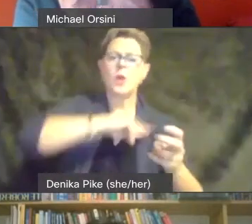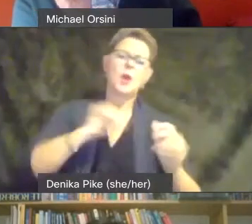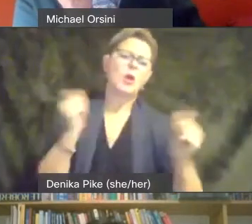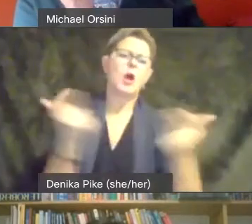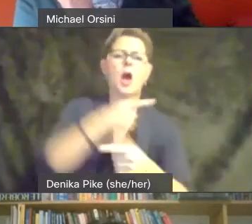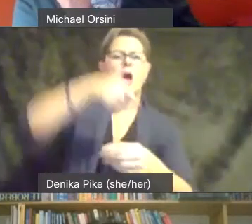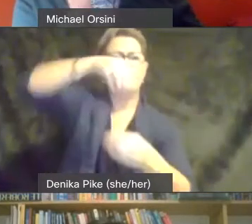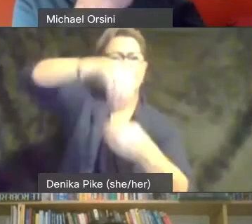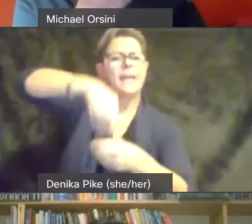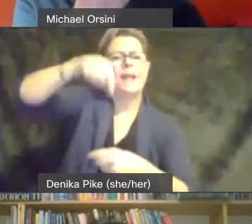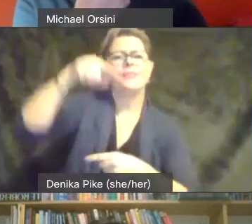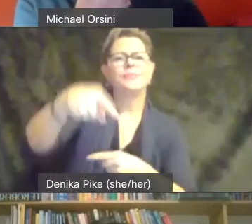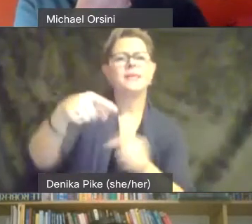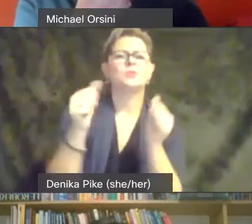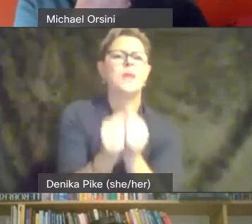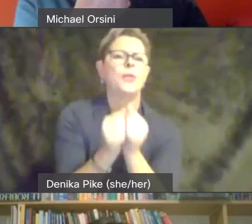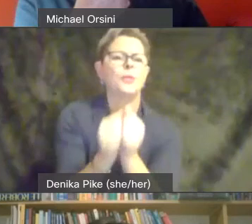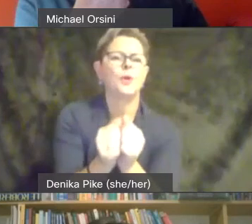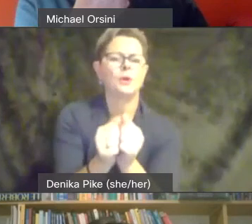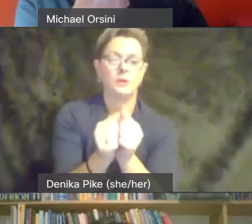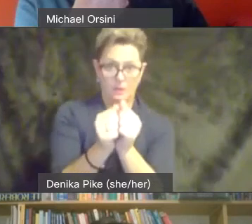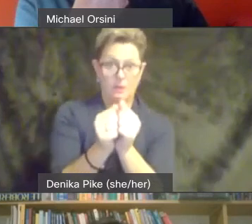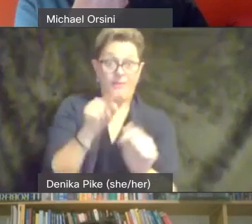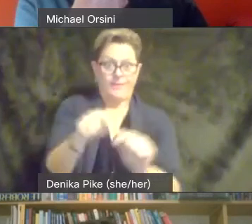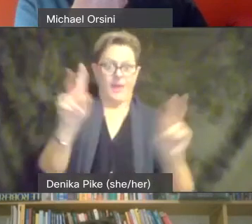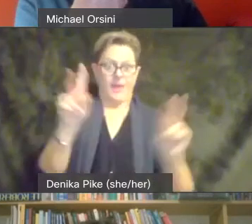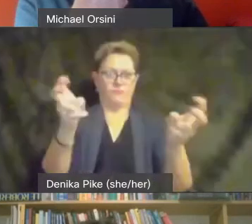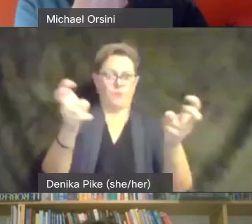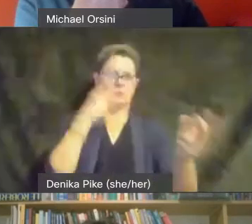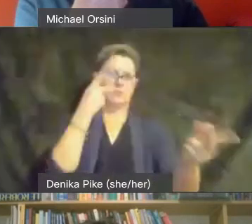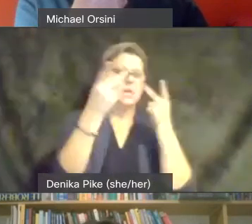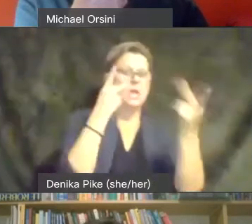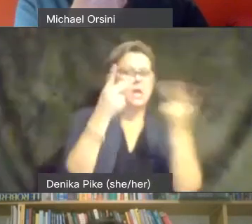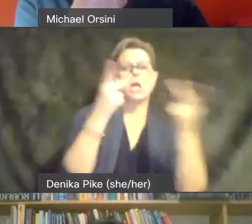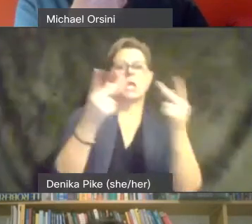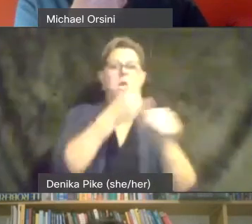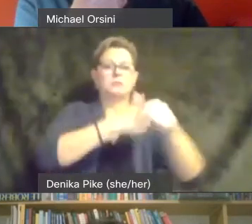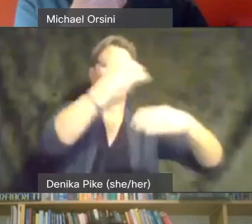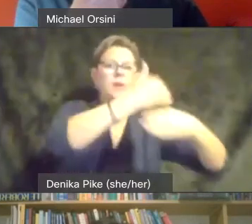Because this has been a phrase that you see in every window, it goes with the rainbow.